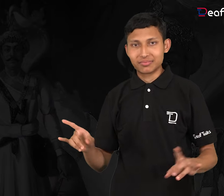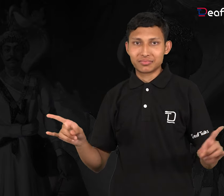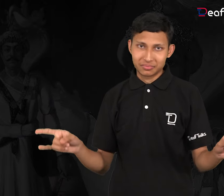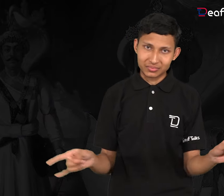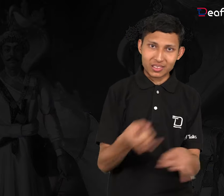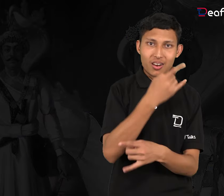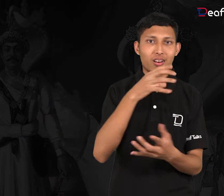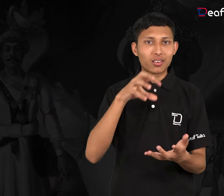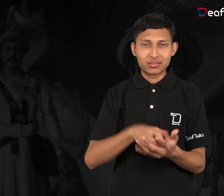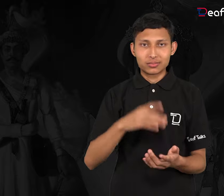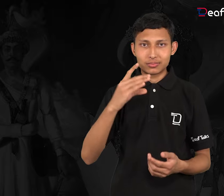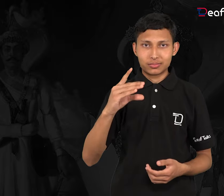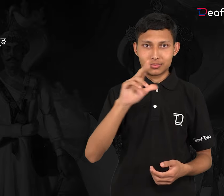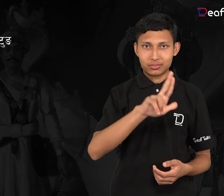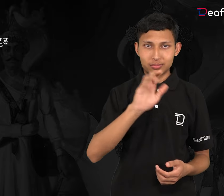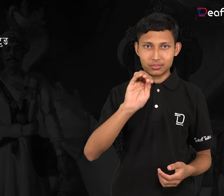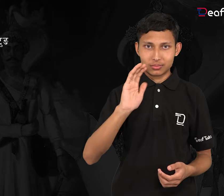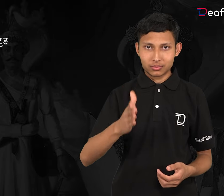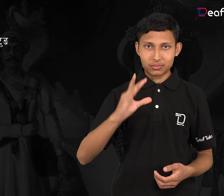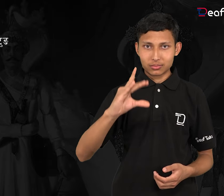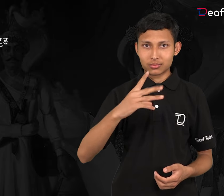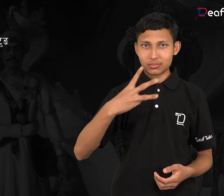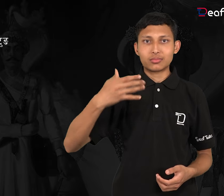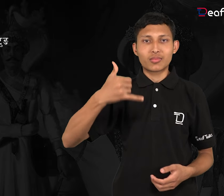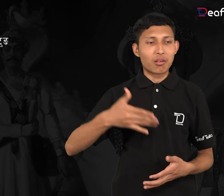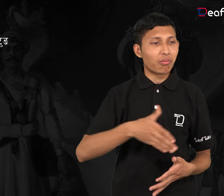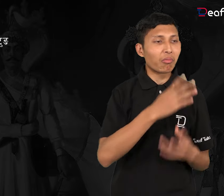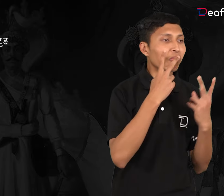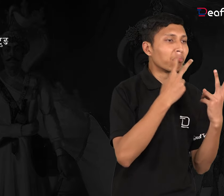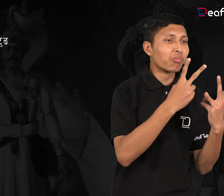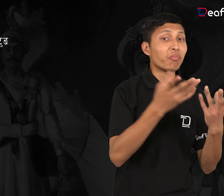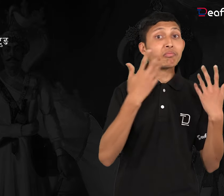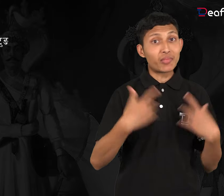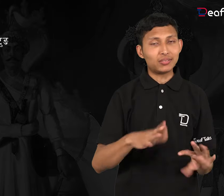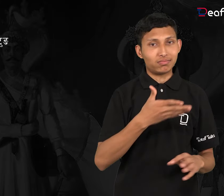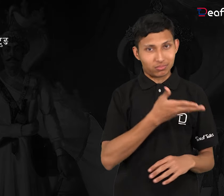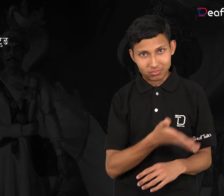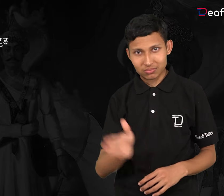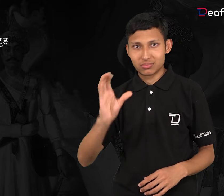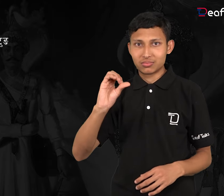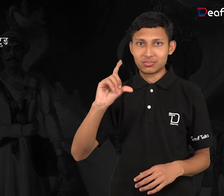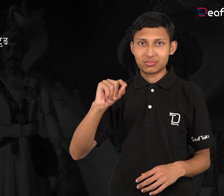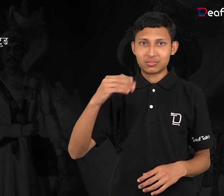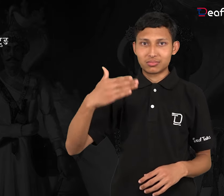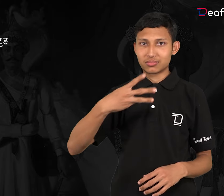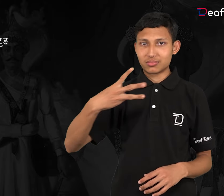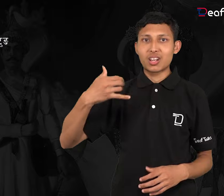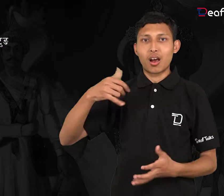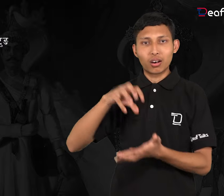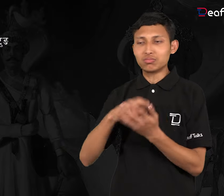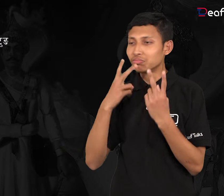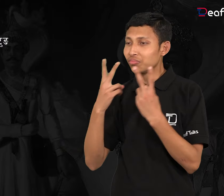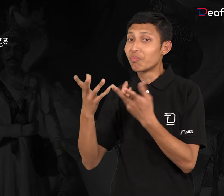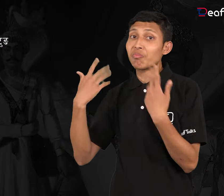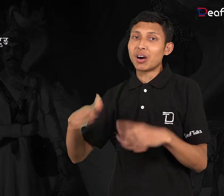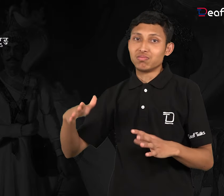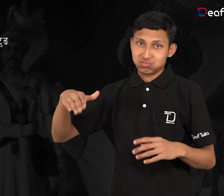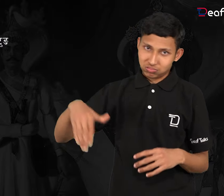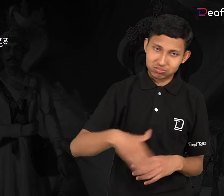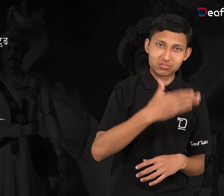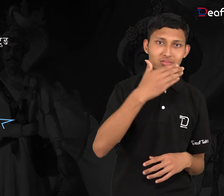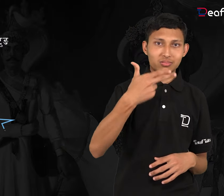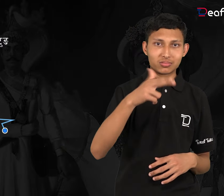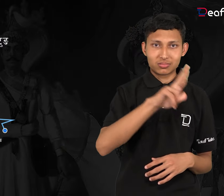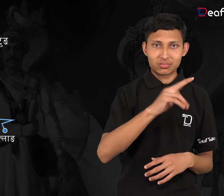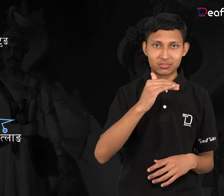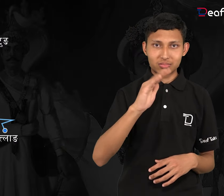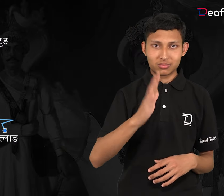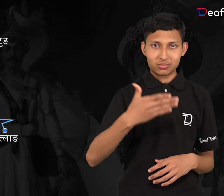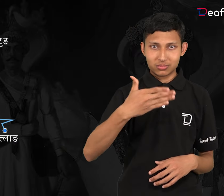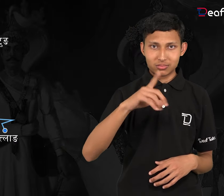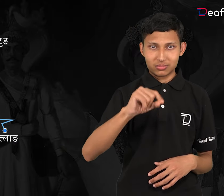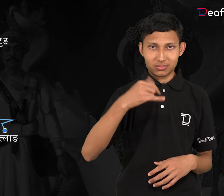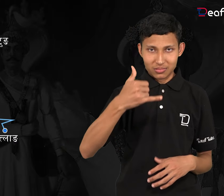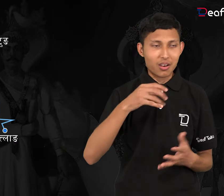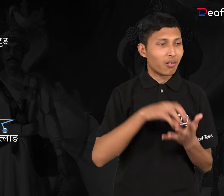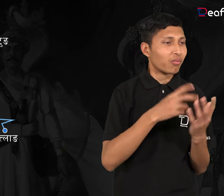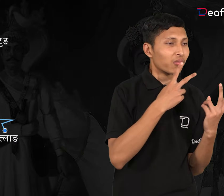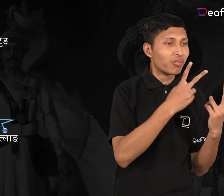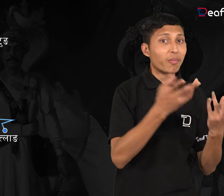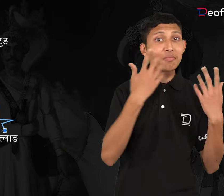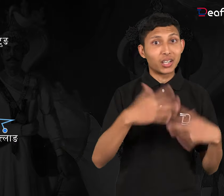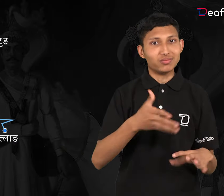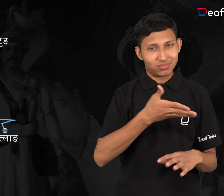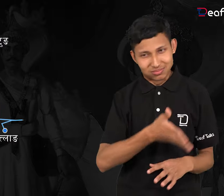While passing through Tistung, Palung, and Chitlang,